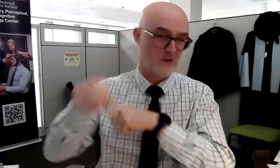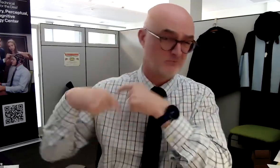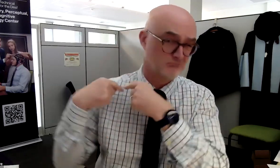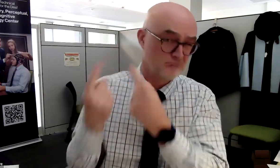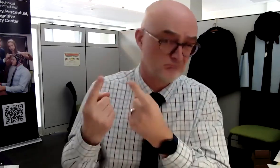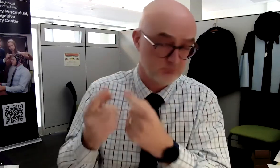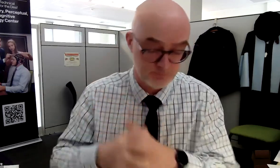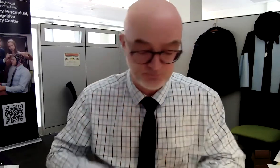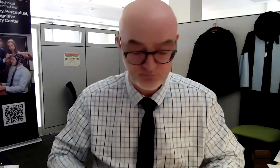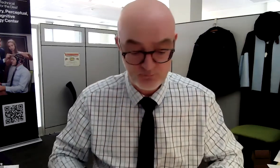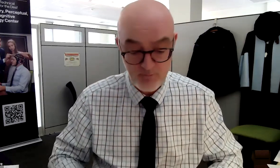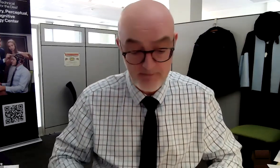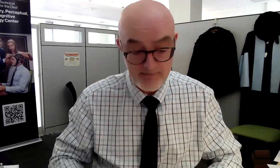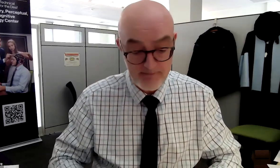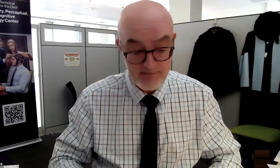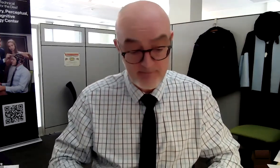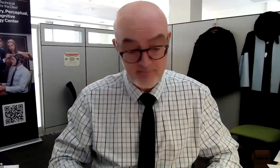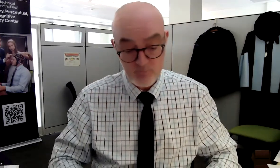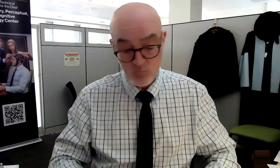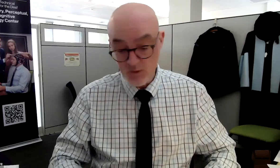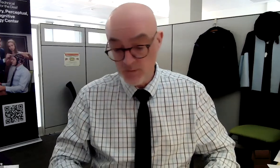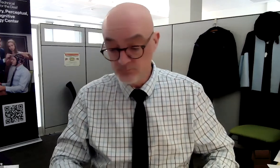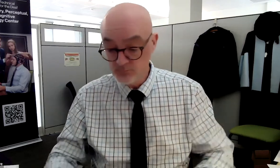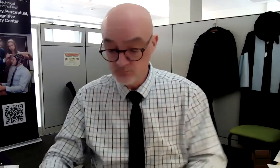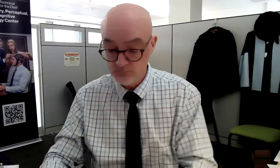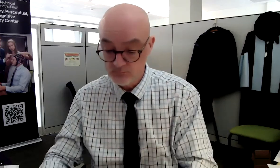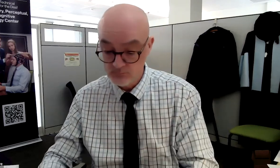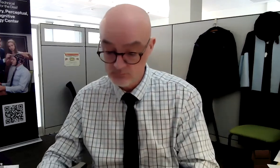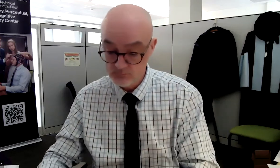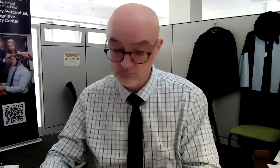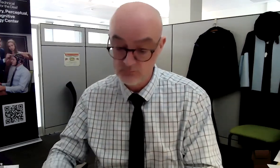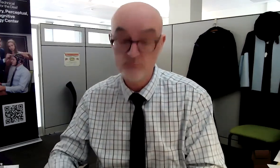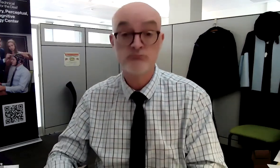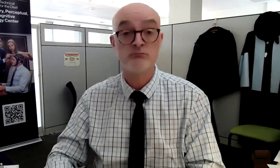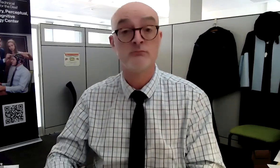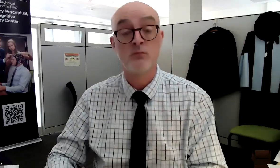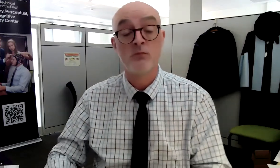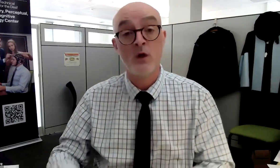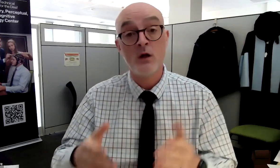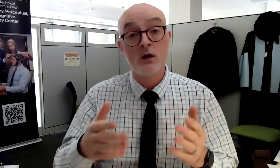as an NTID rea-- in the NTID Research Center on Culture and Language